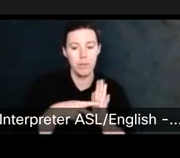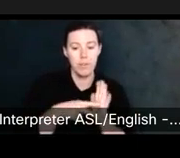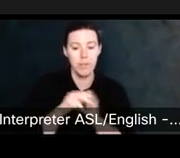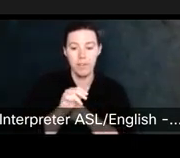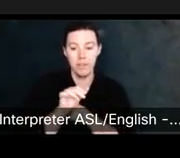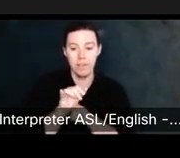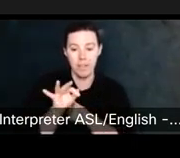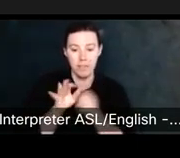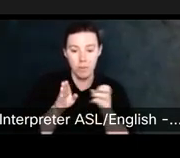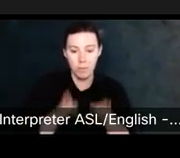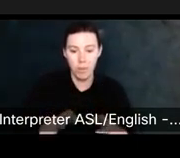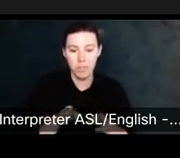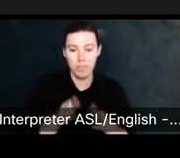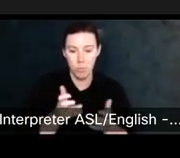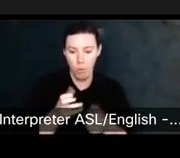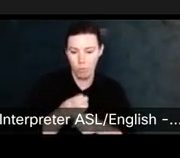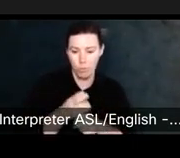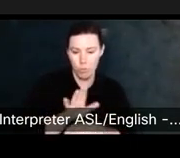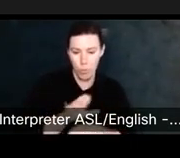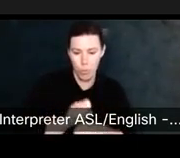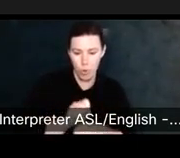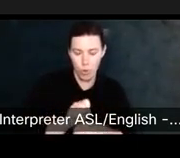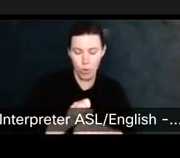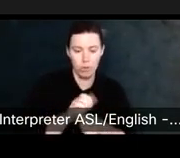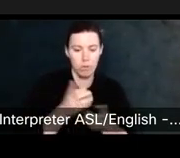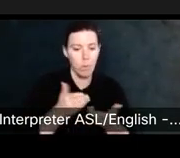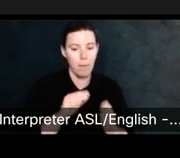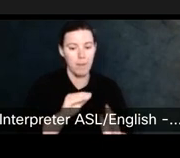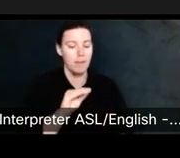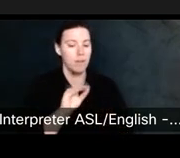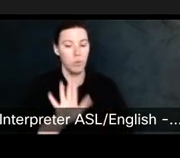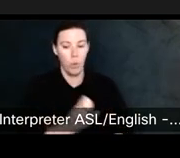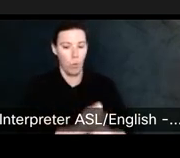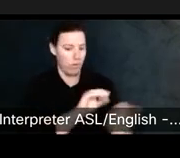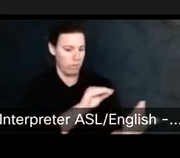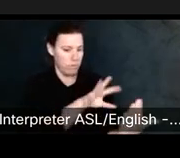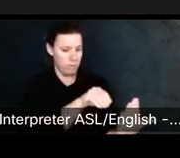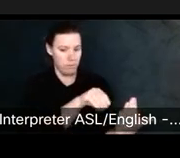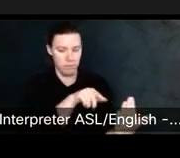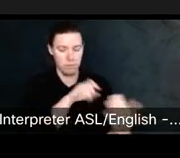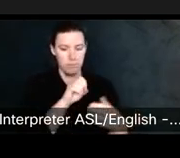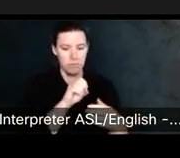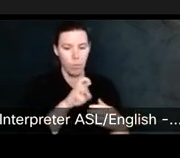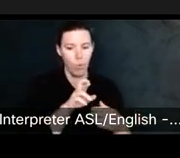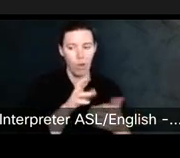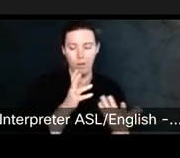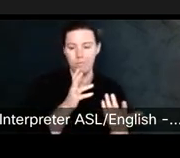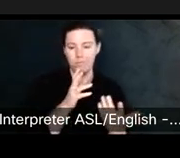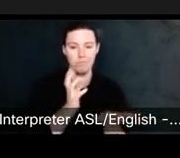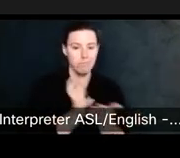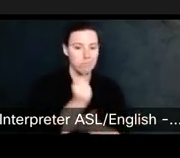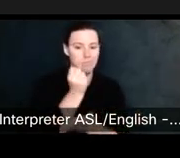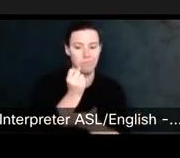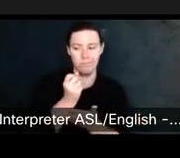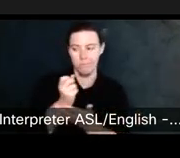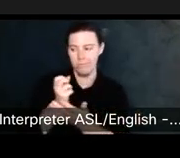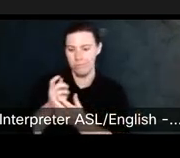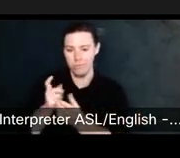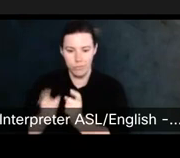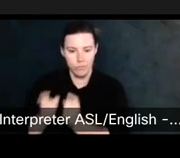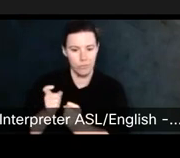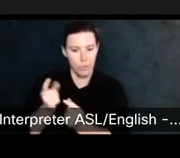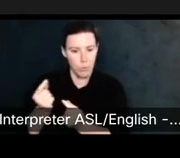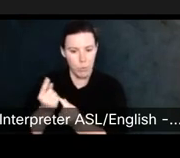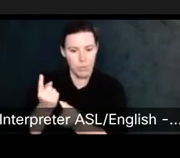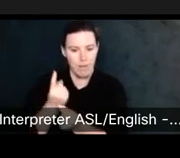Um, use your work, or maybe take a picture of your work or do something with your work. Um, and and I want to pay you for it, they know where to go. Um.